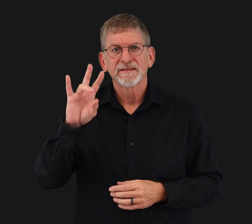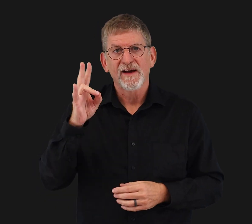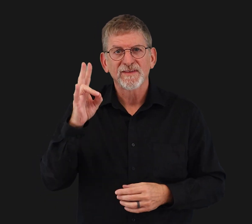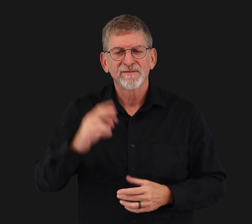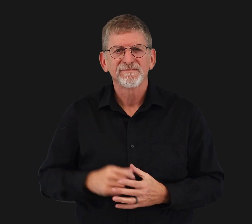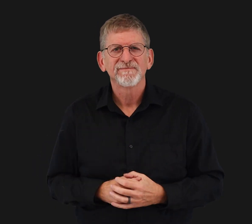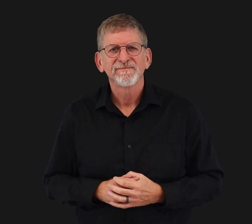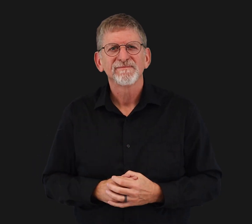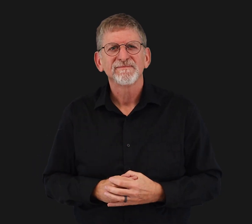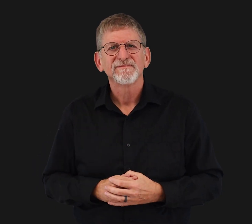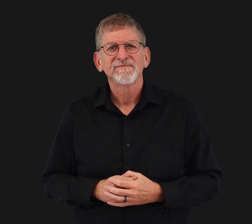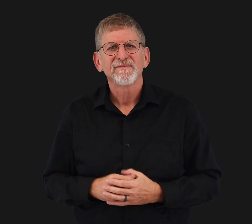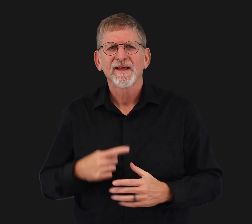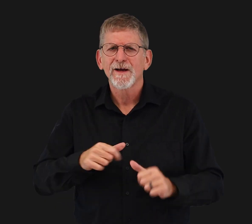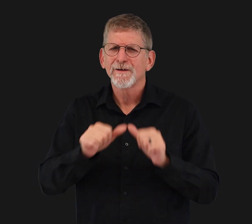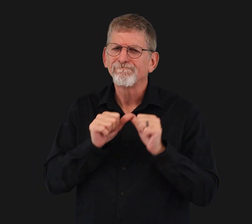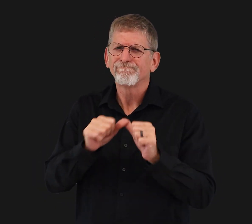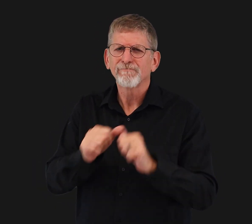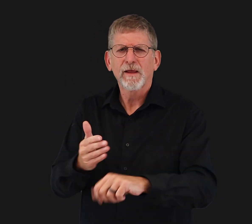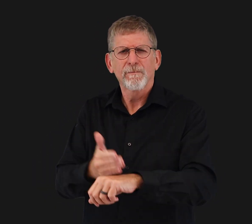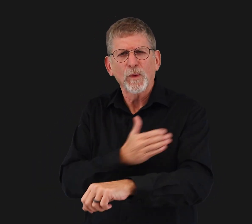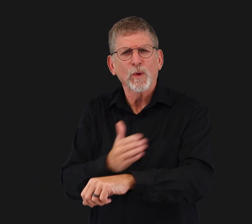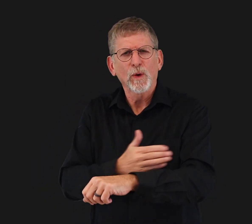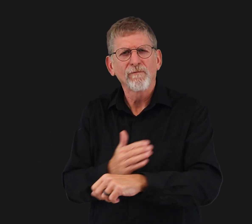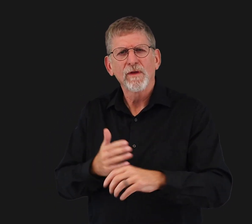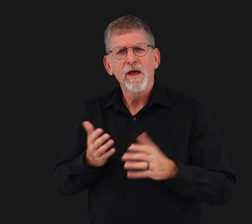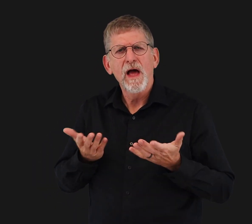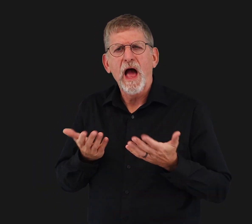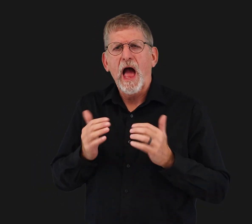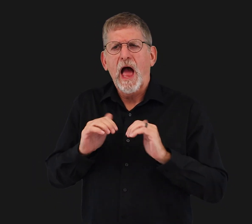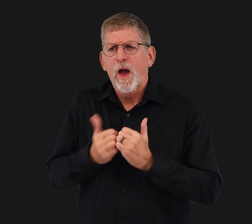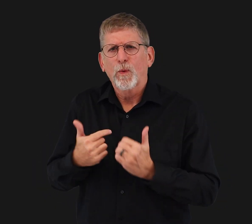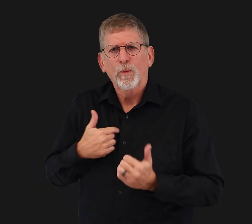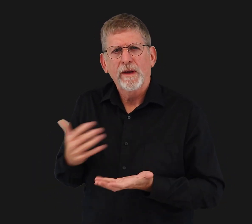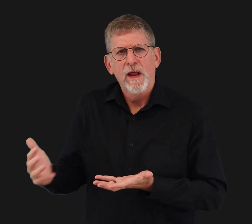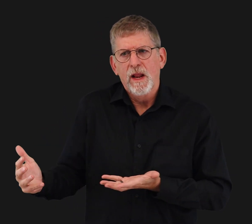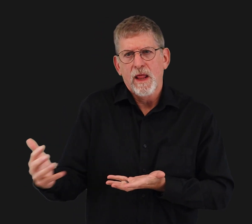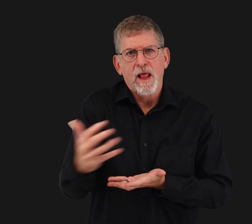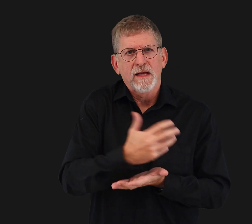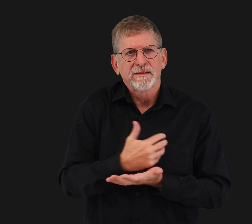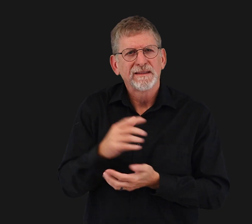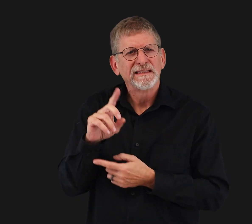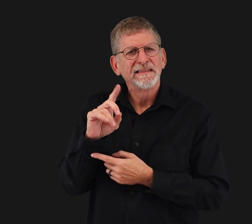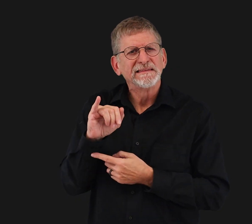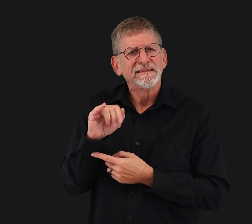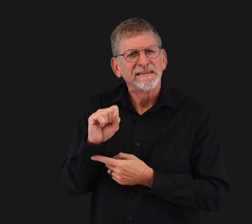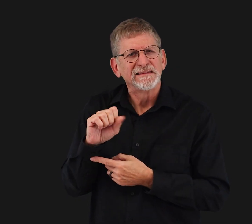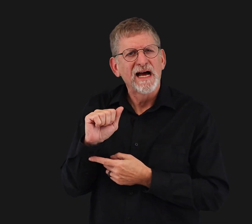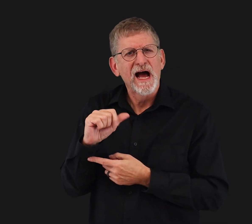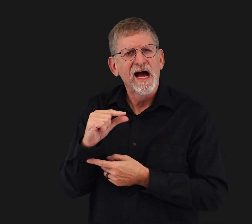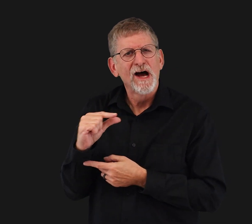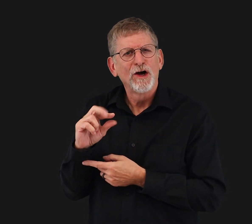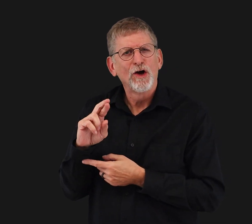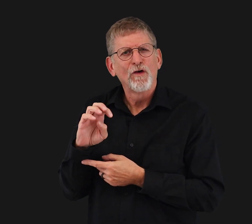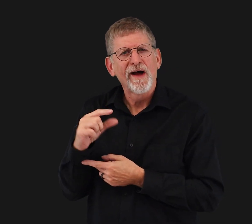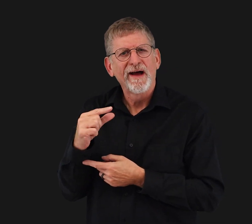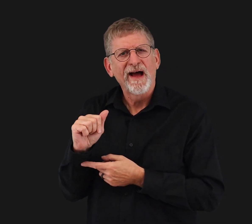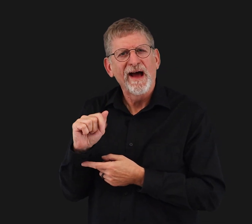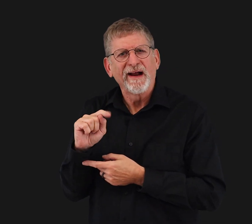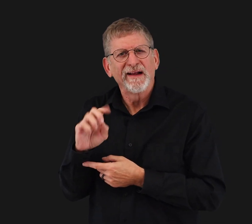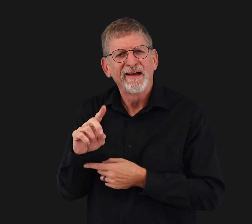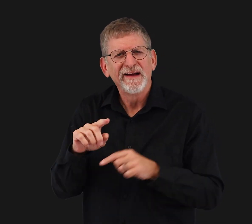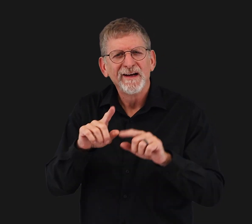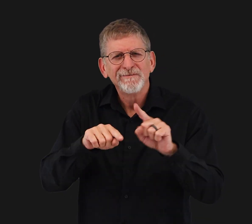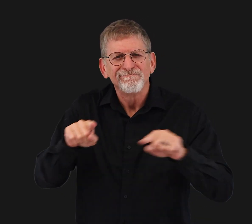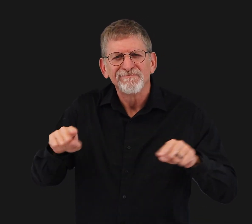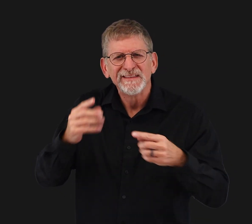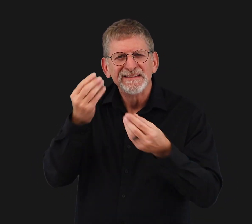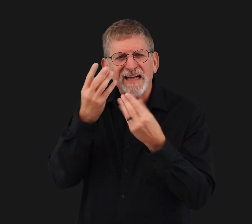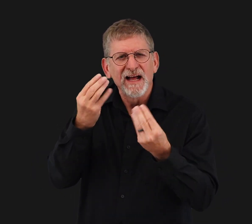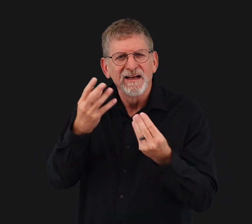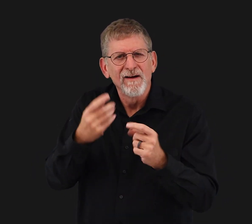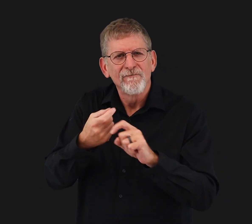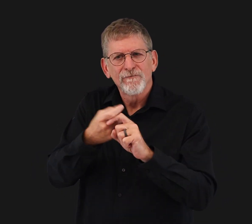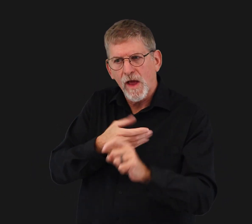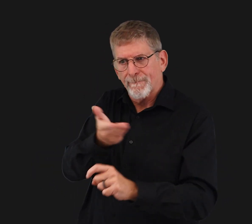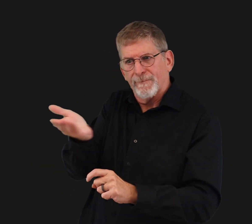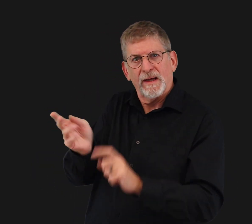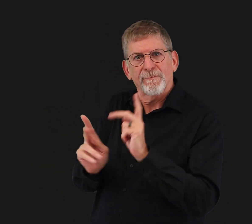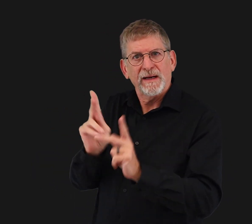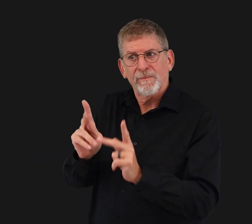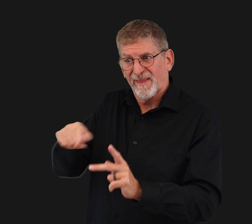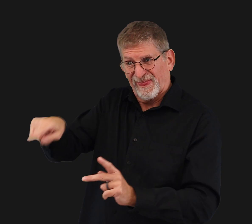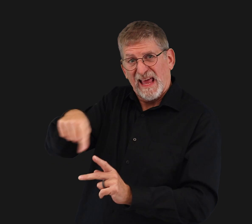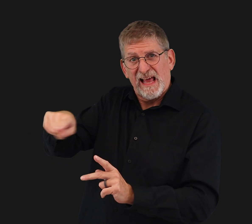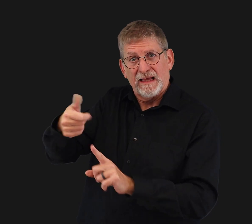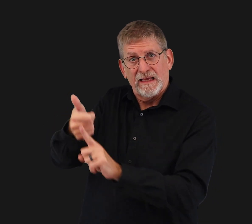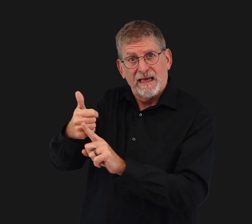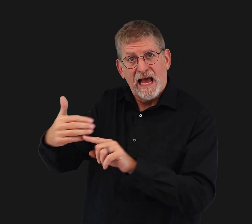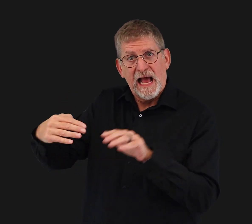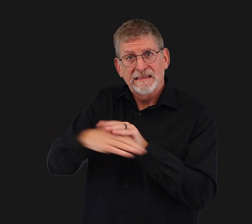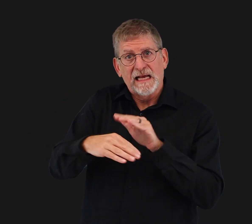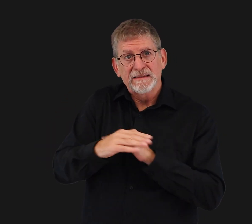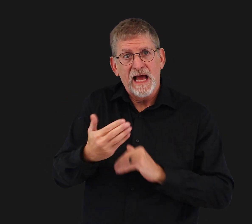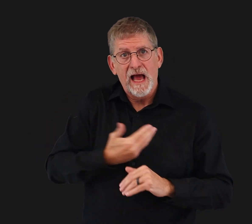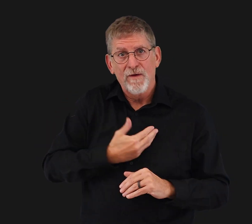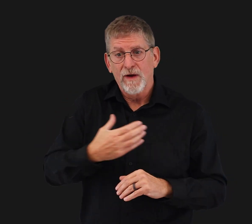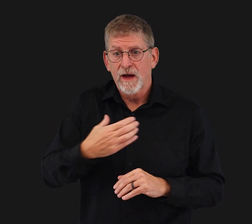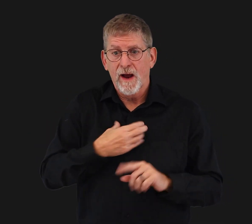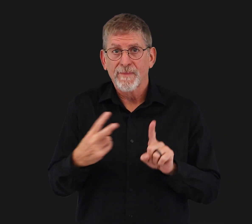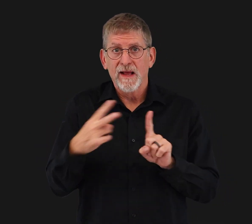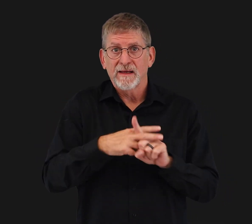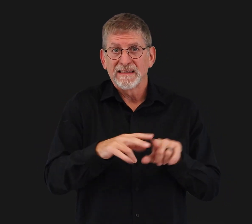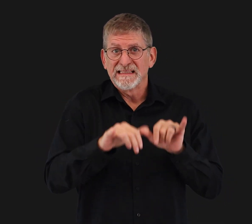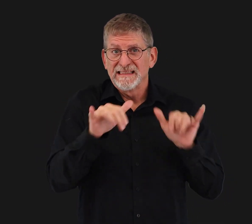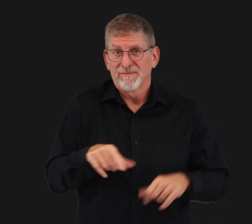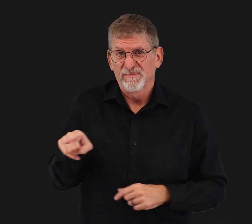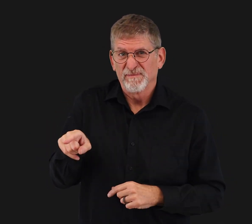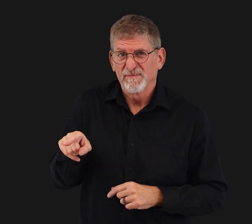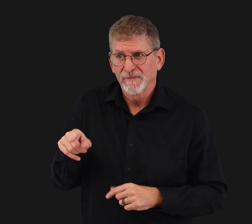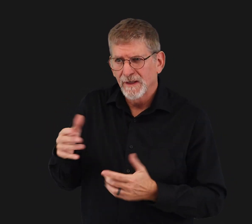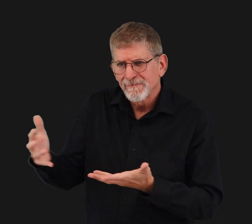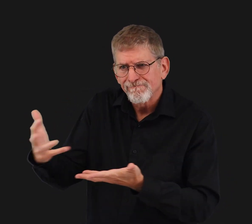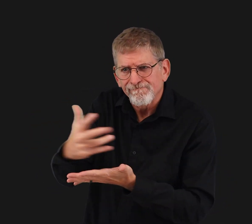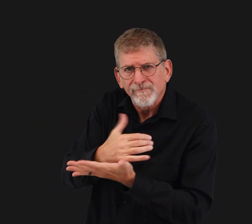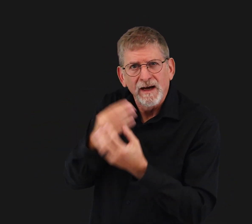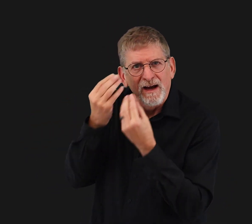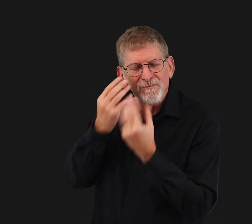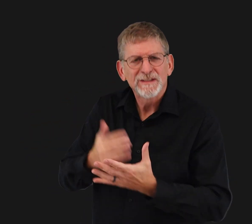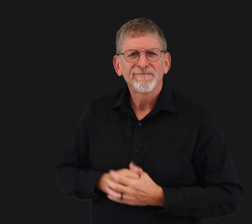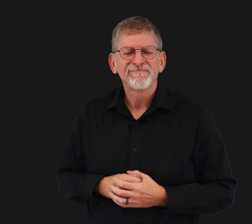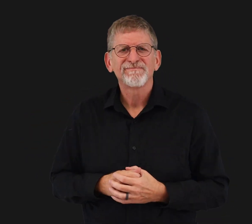• We are continuing to improve the way we collect disaggregated data from people accessing our complaints systems.